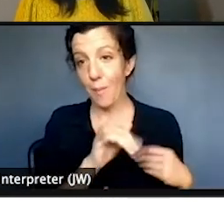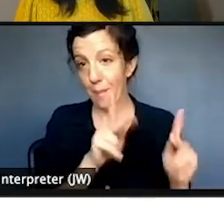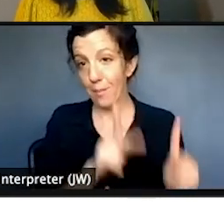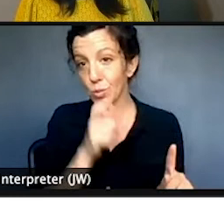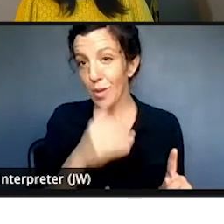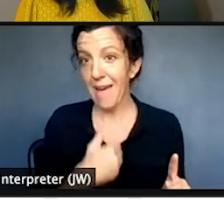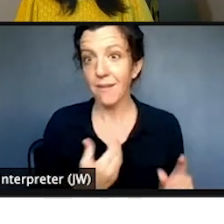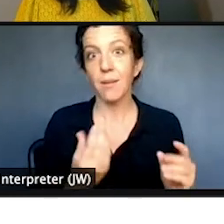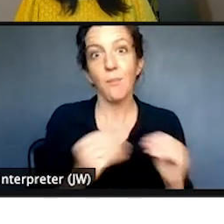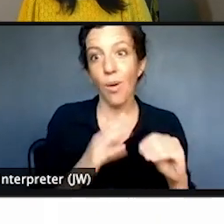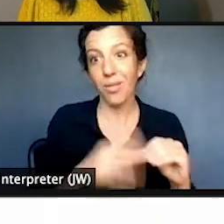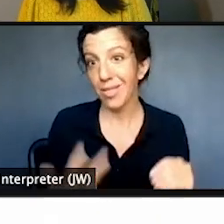Thank you.